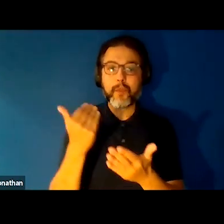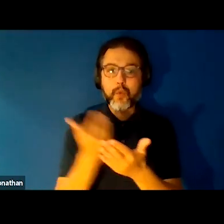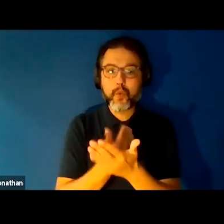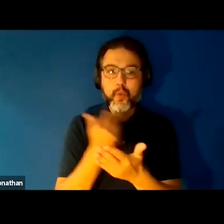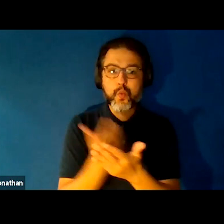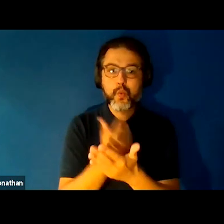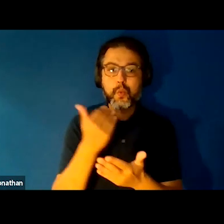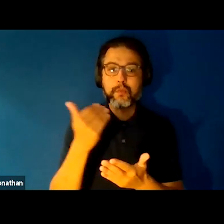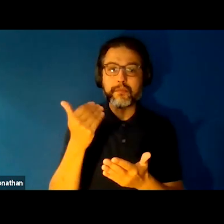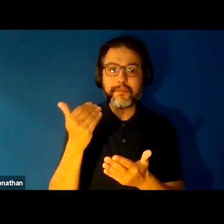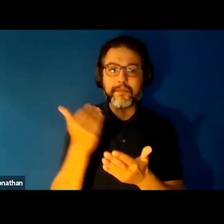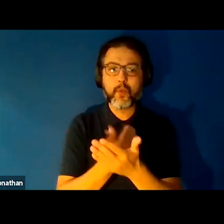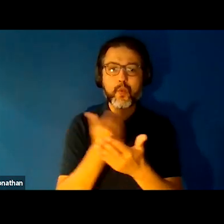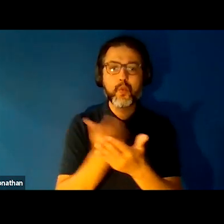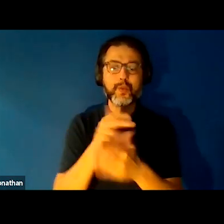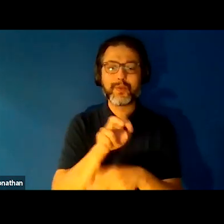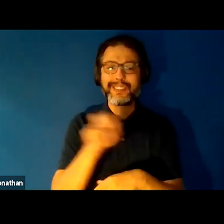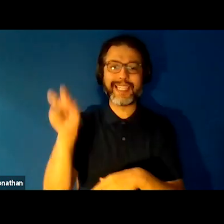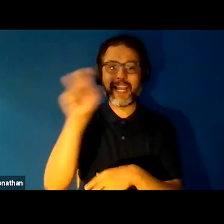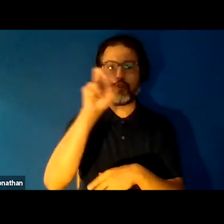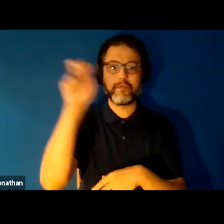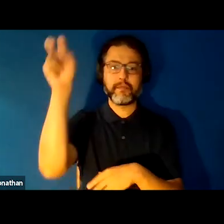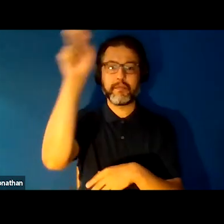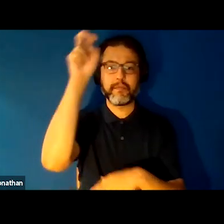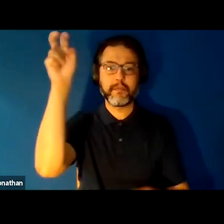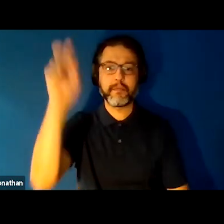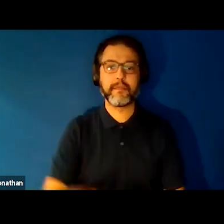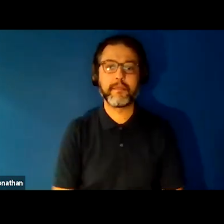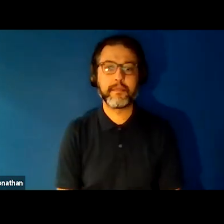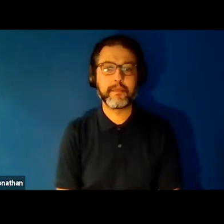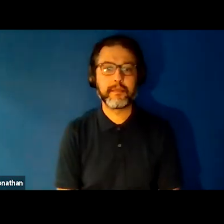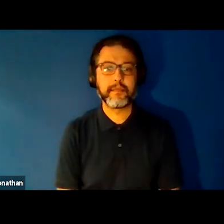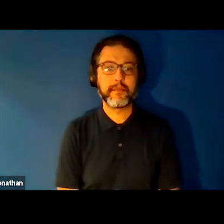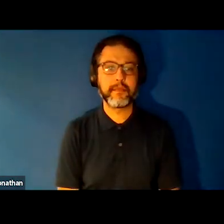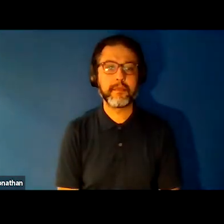Next slide.